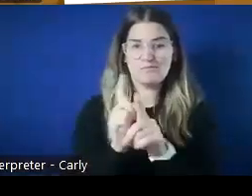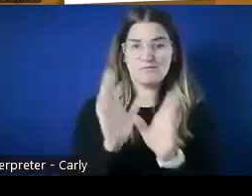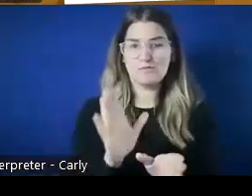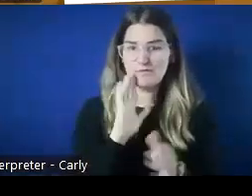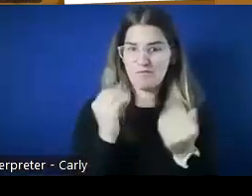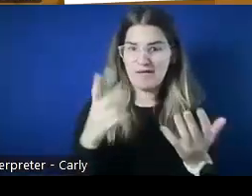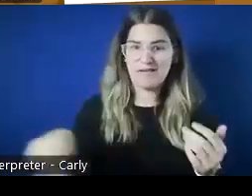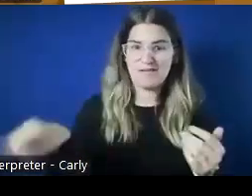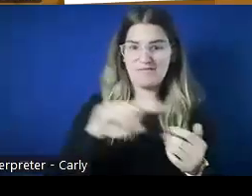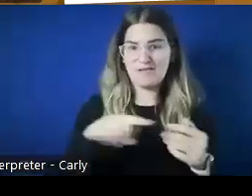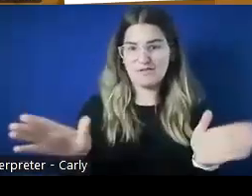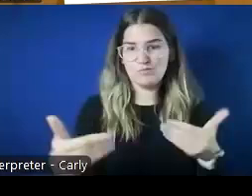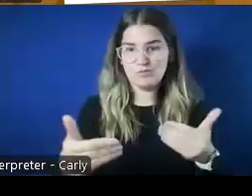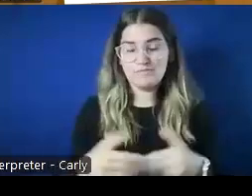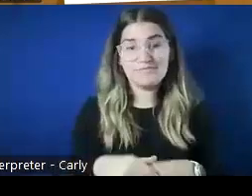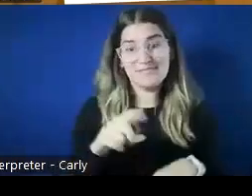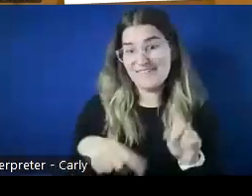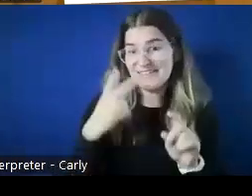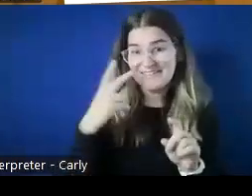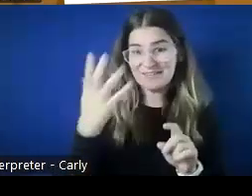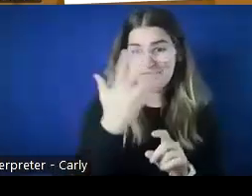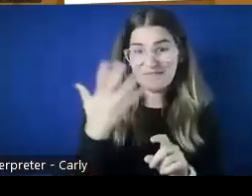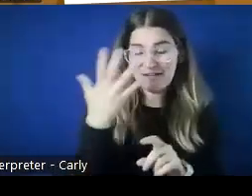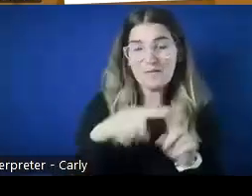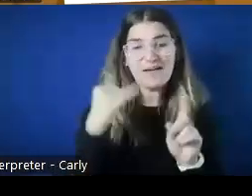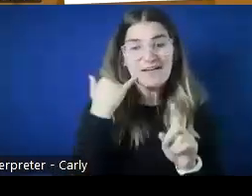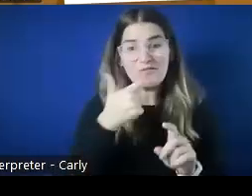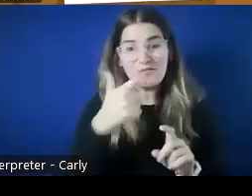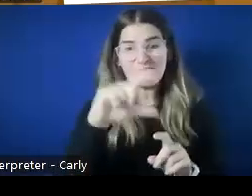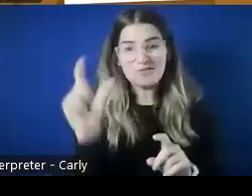uh and I imagine though I can't see your faces those watching on Zoom as well she's currently